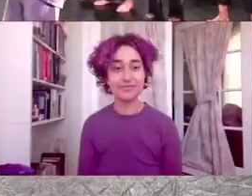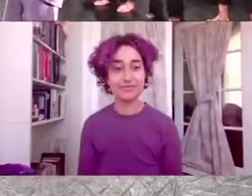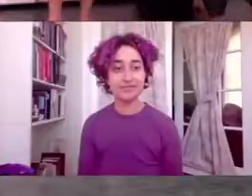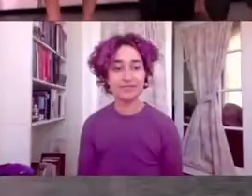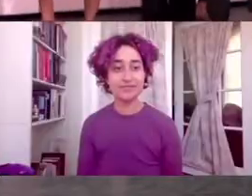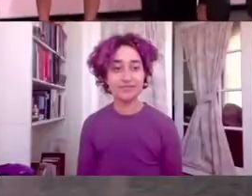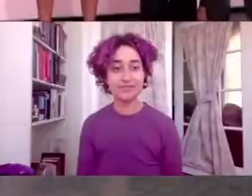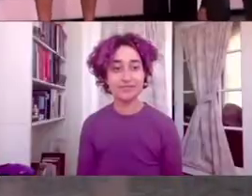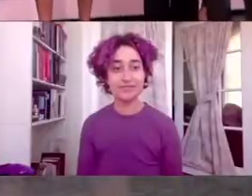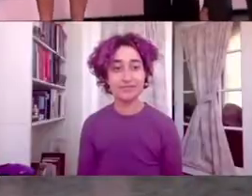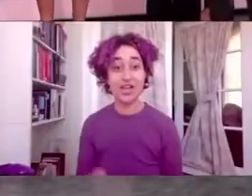Chicago.